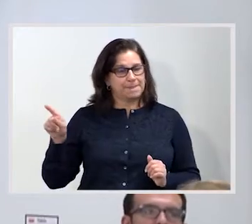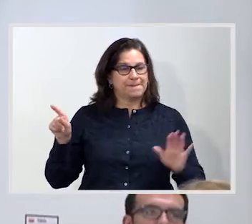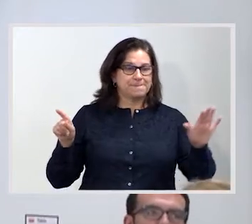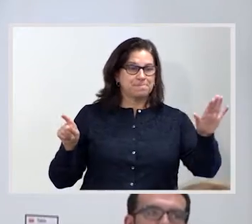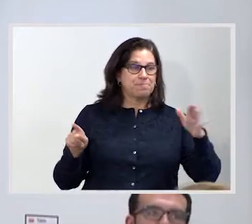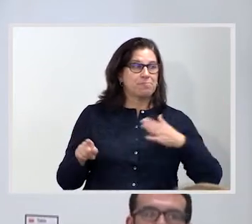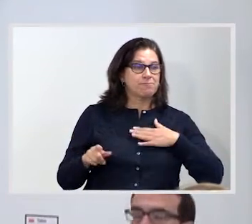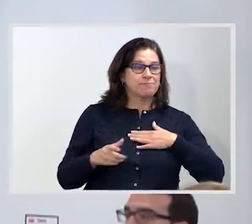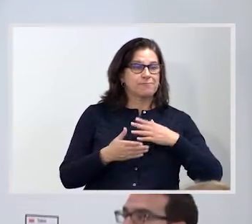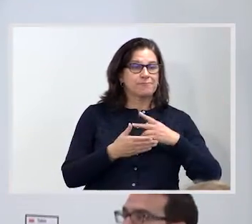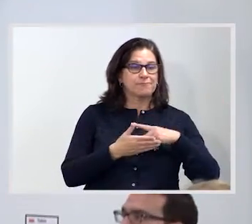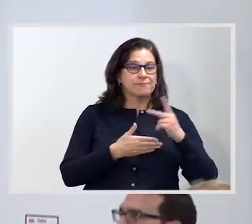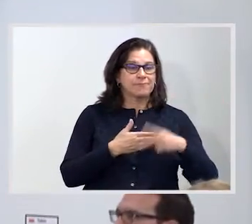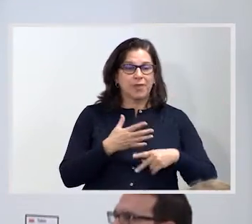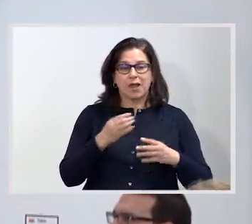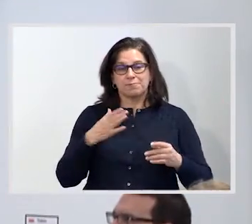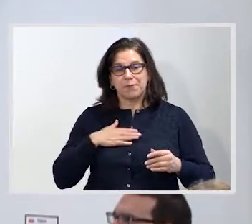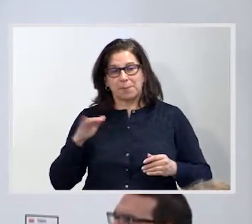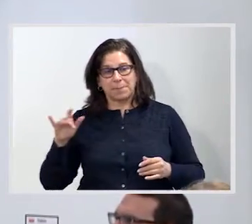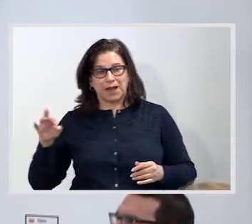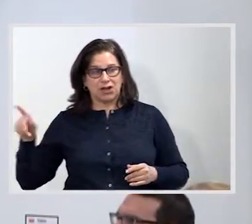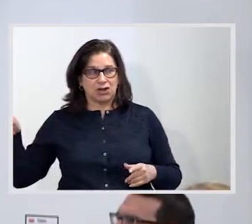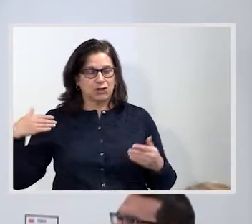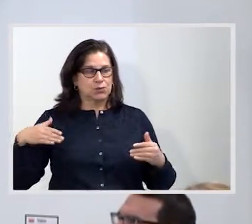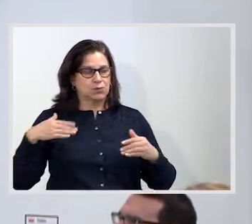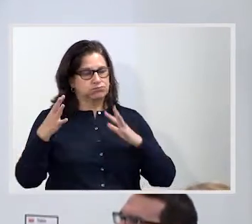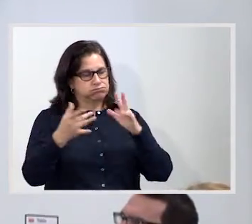WHOO, YOU BET. I WILL TELL YOU IF YOU LOOK AT